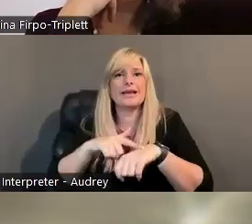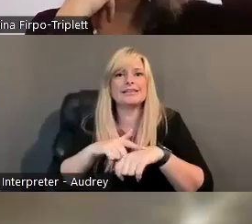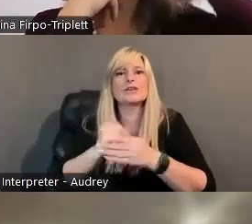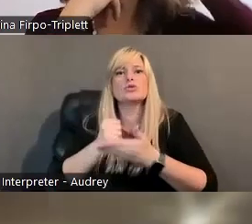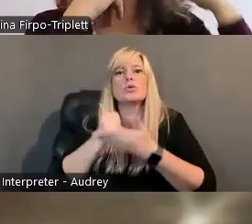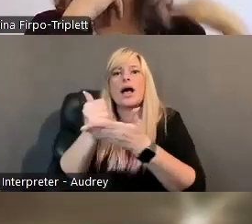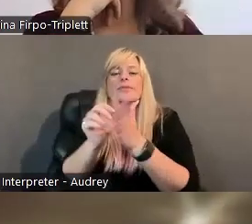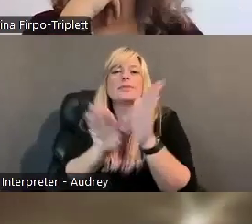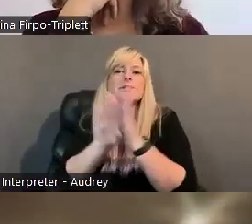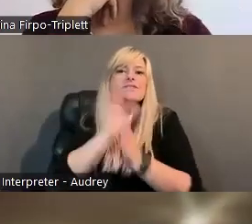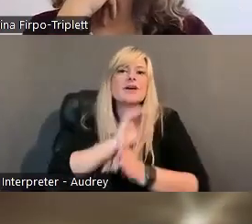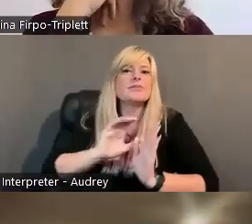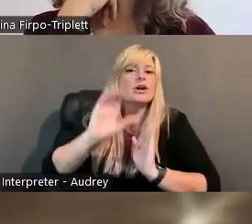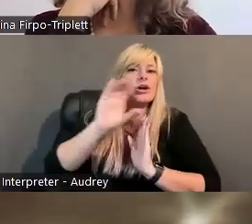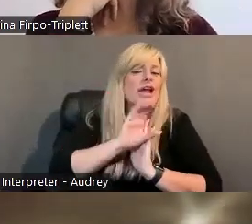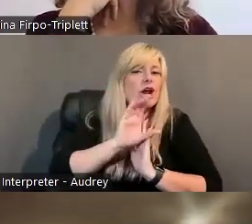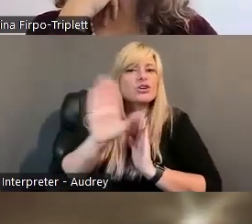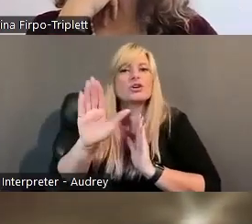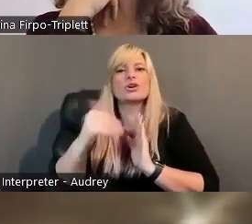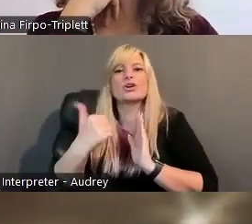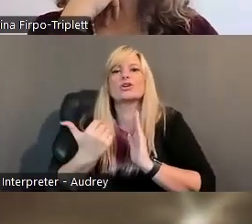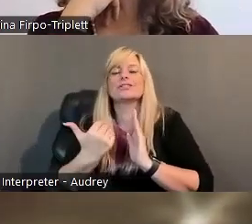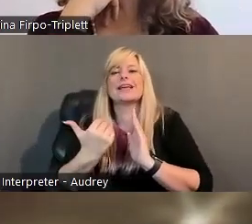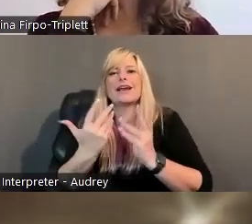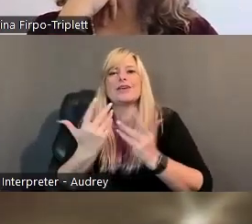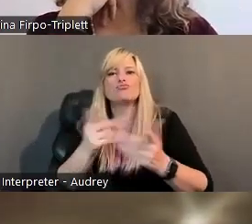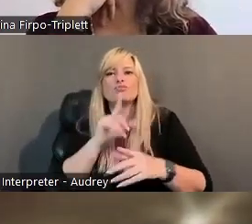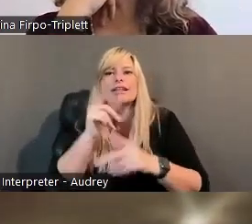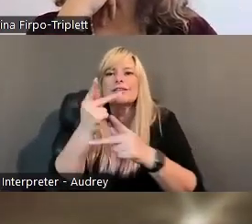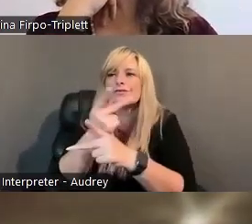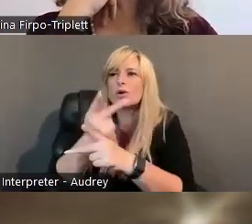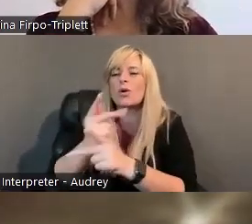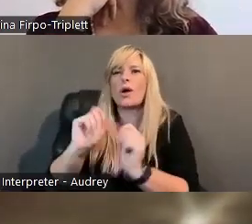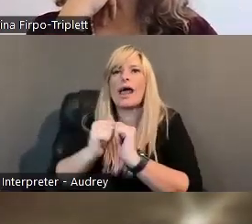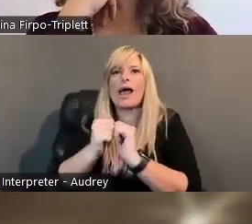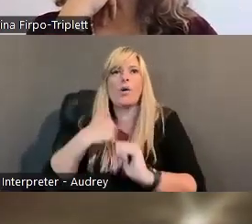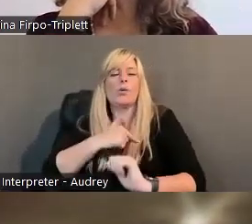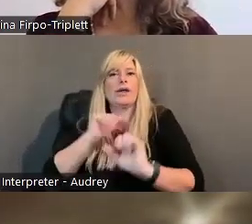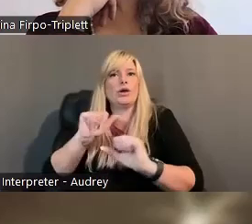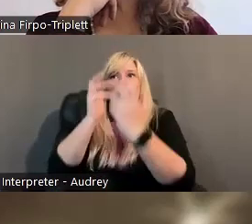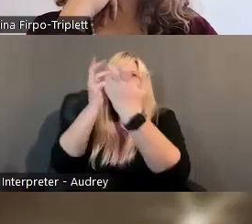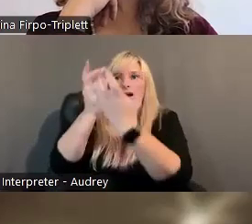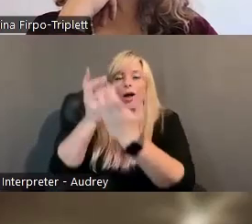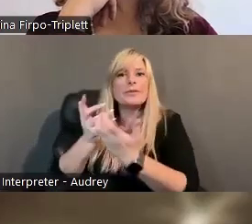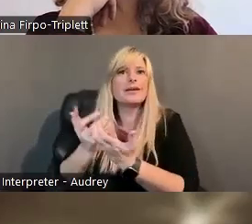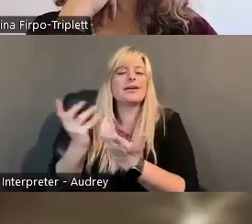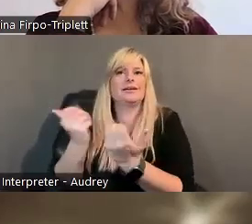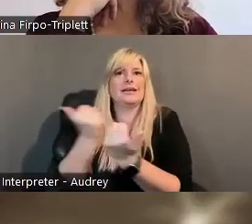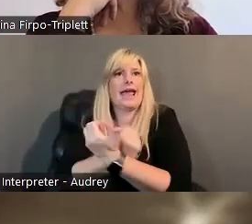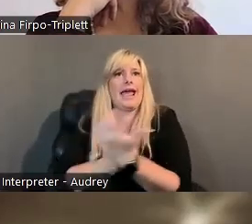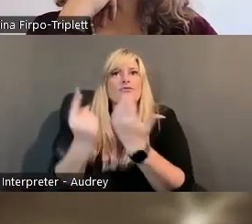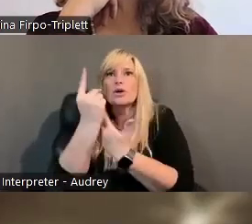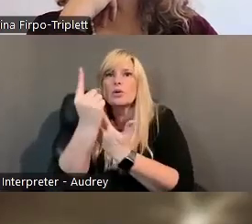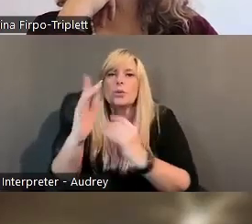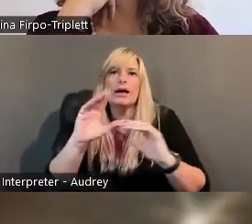characters portrayed themselves and figure out how we could accommodate everyone's needs from